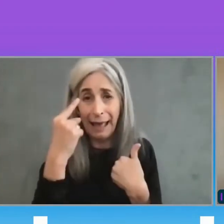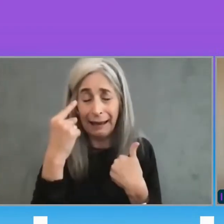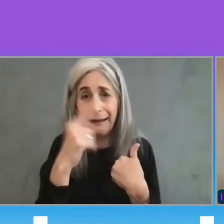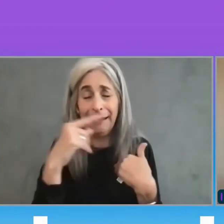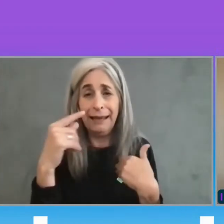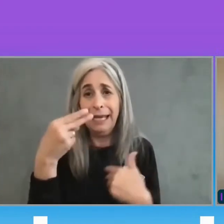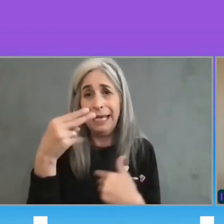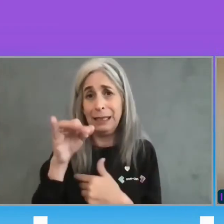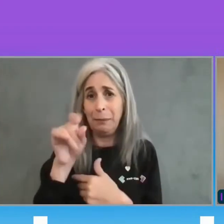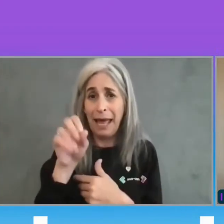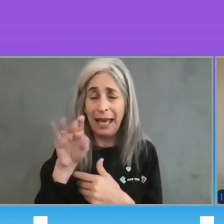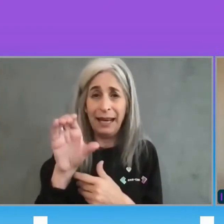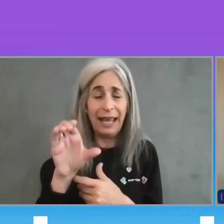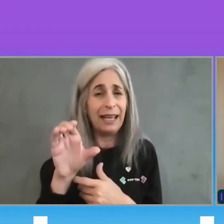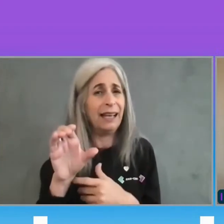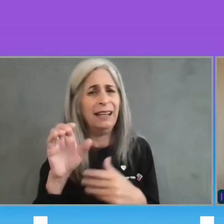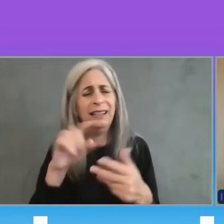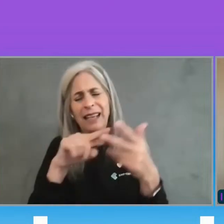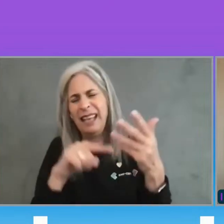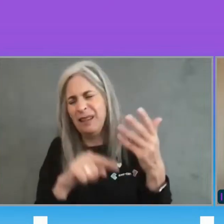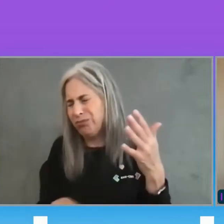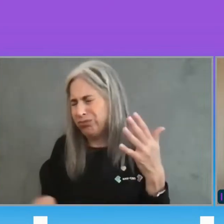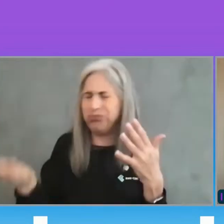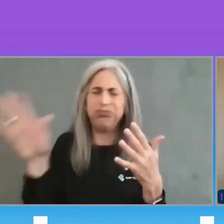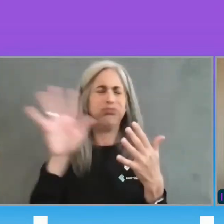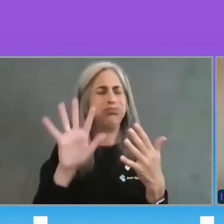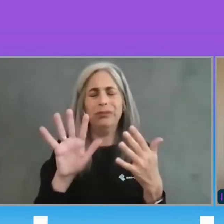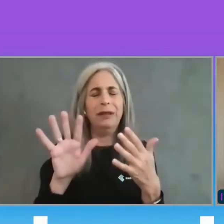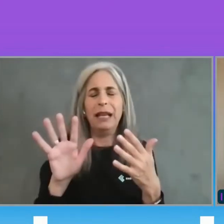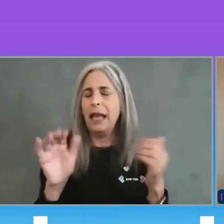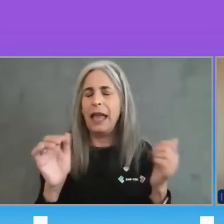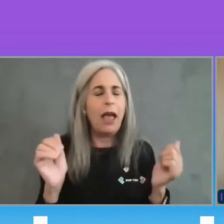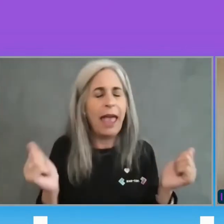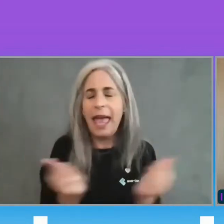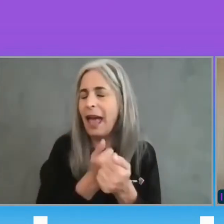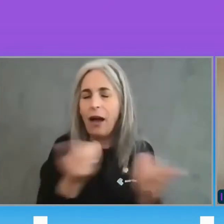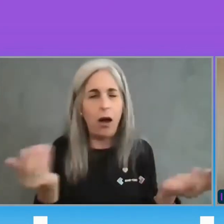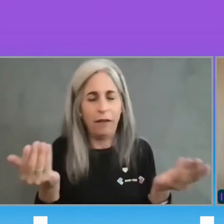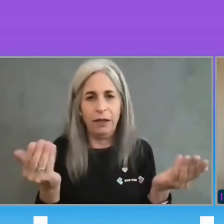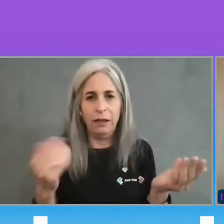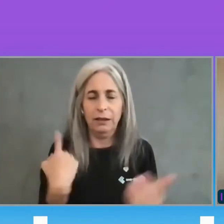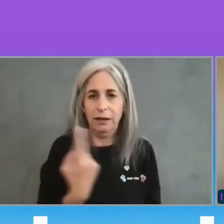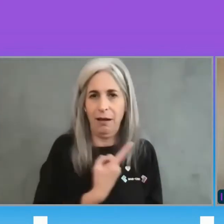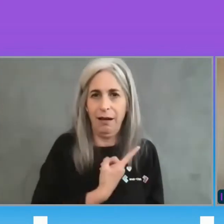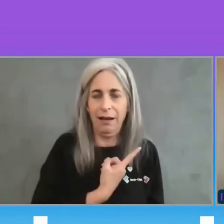Hispanic, I'm Portuguese, Asian,